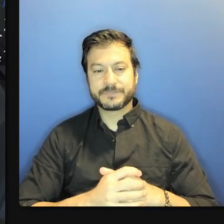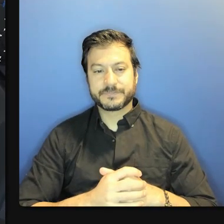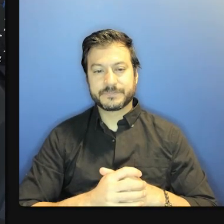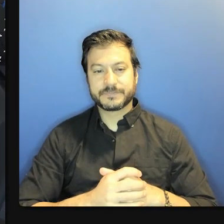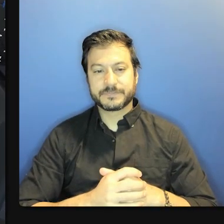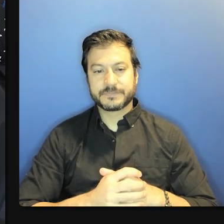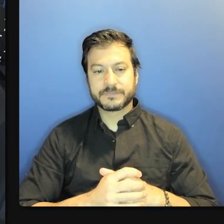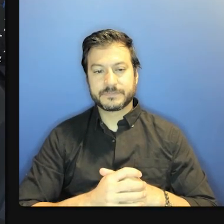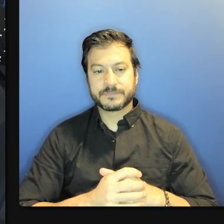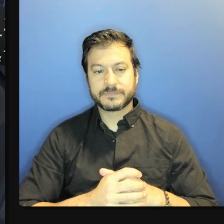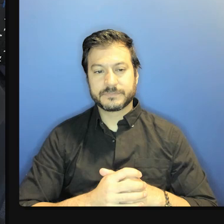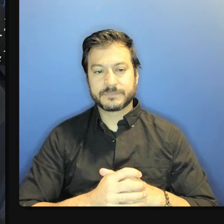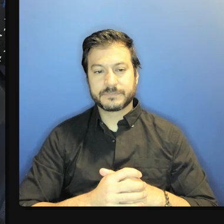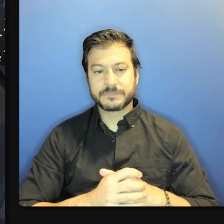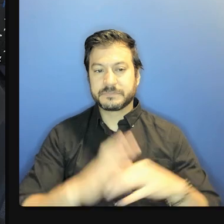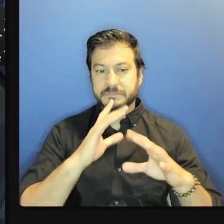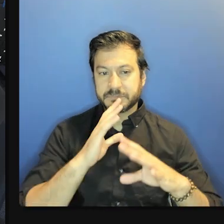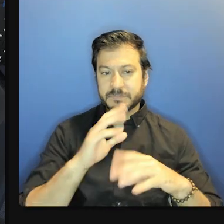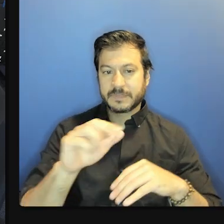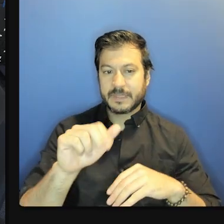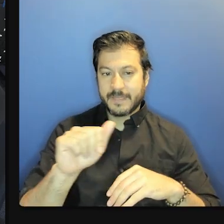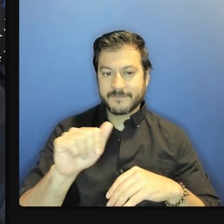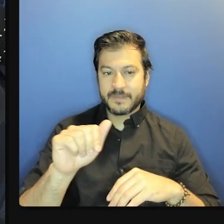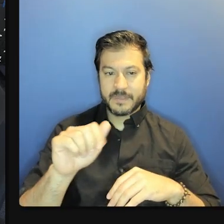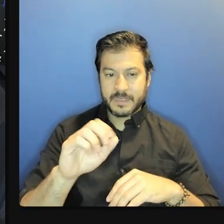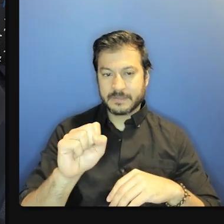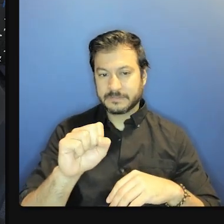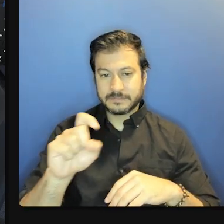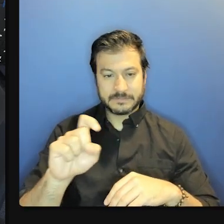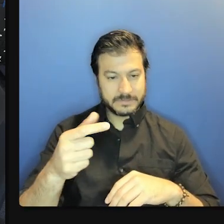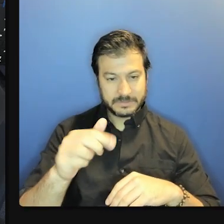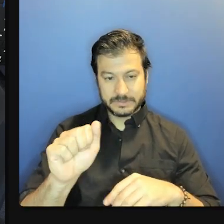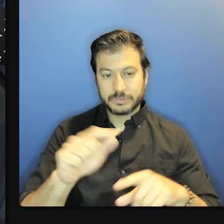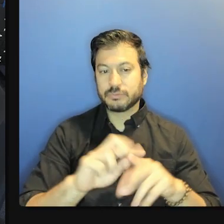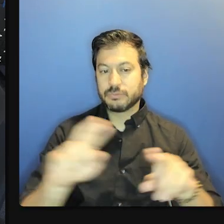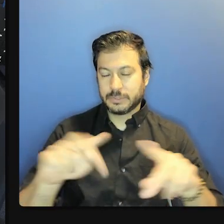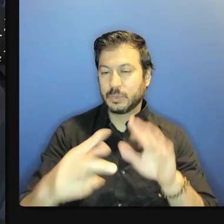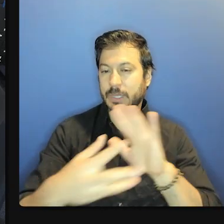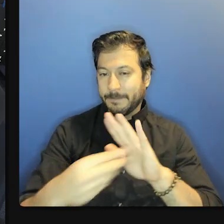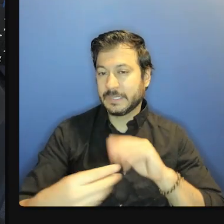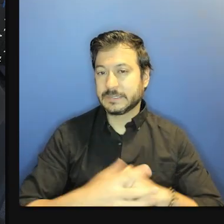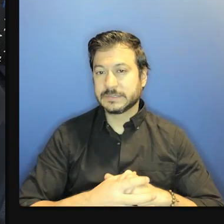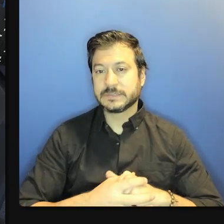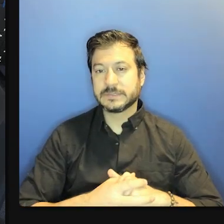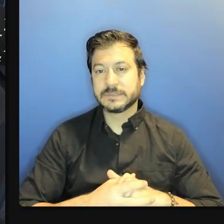Renton Ground, Cessna ASXGSA IFR to Hillsboro, ready to copy.